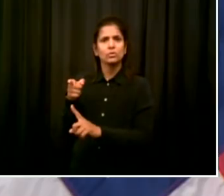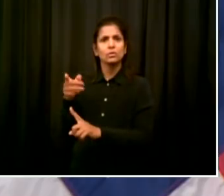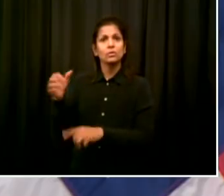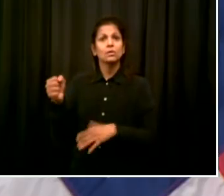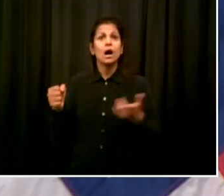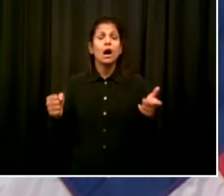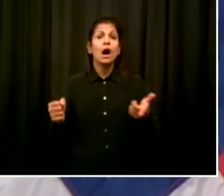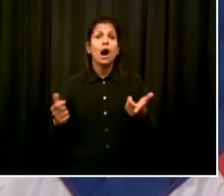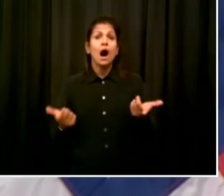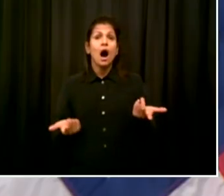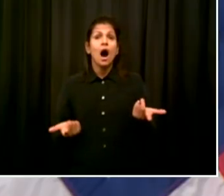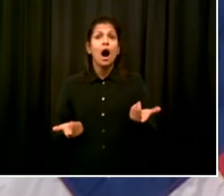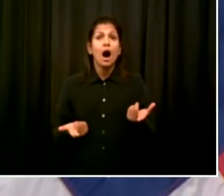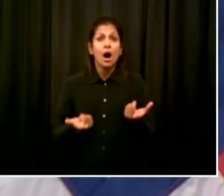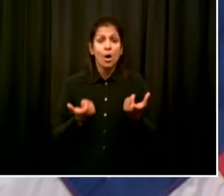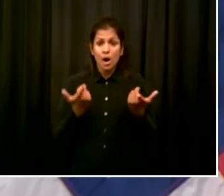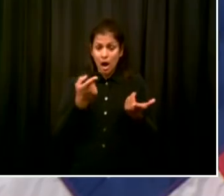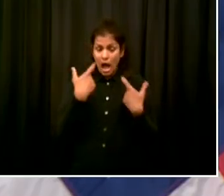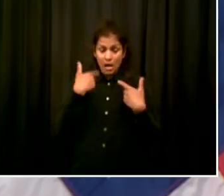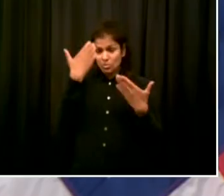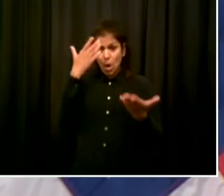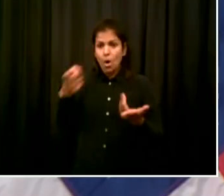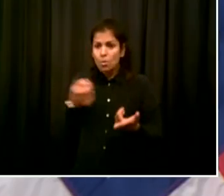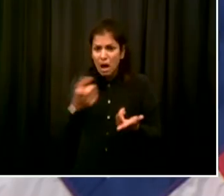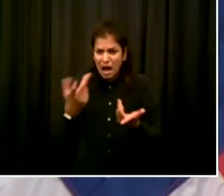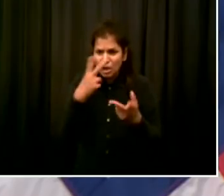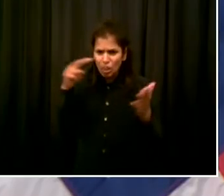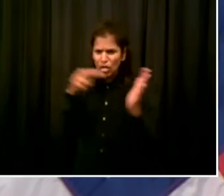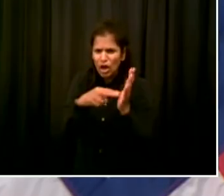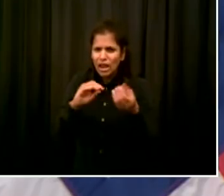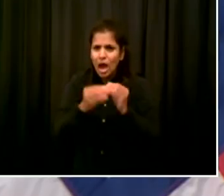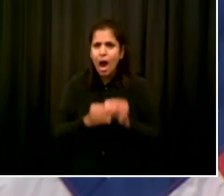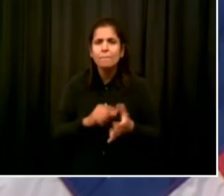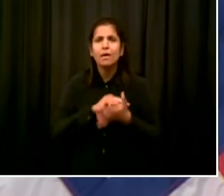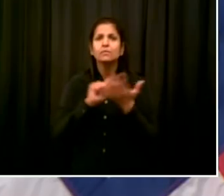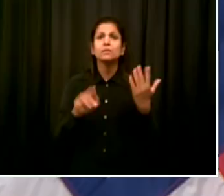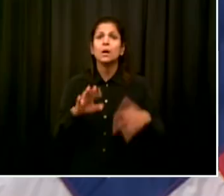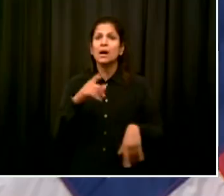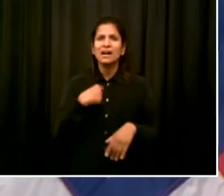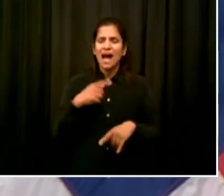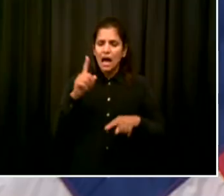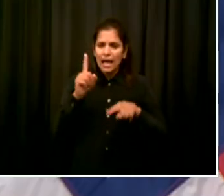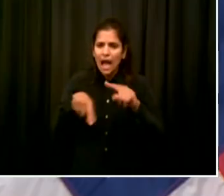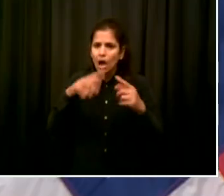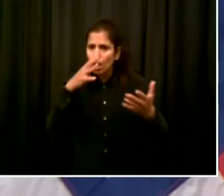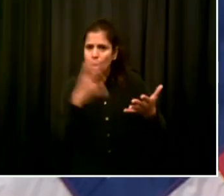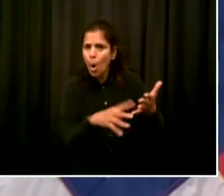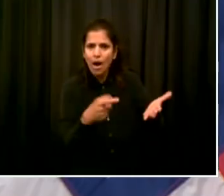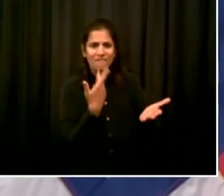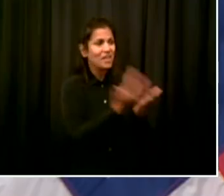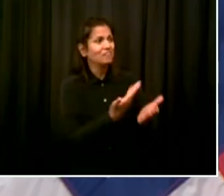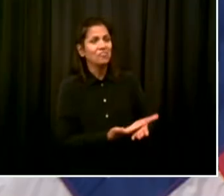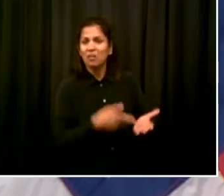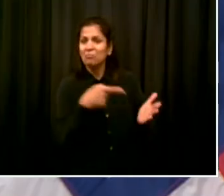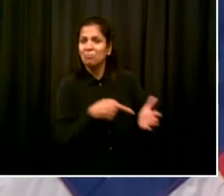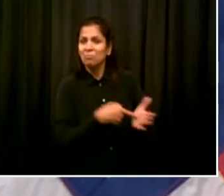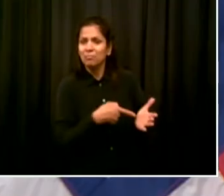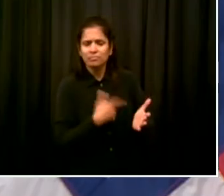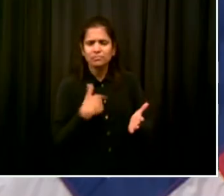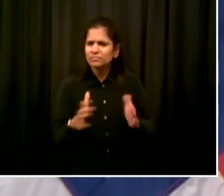THE EXACT EXAMPLES OF WH AT YOU ARE REFERRING TO BUT PLEASE, YOU CANNOT IGNORE